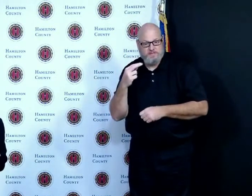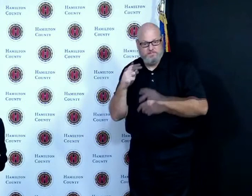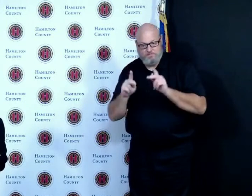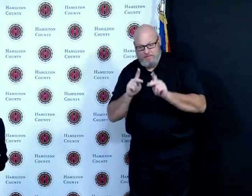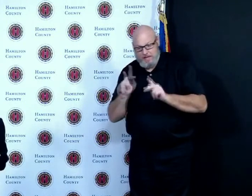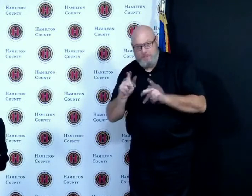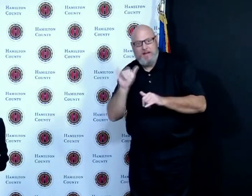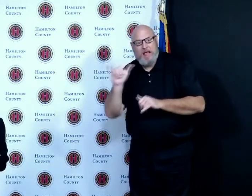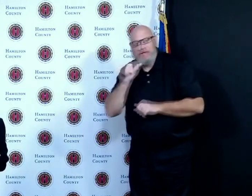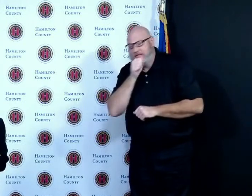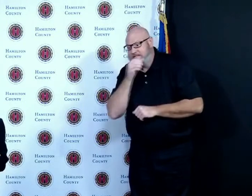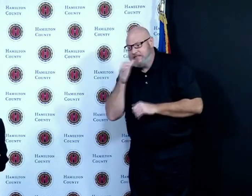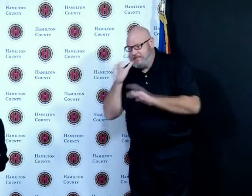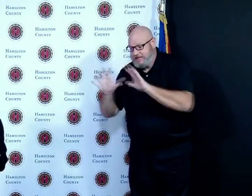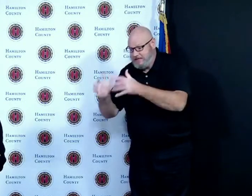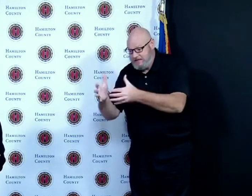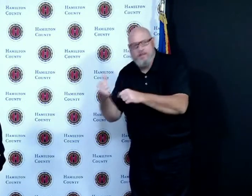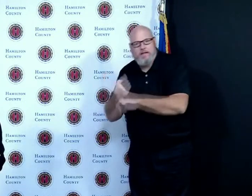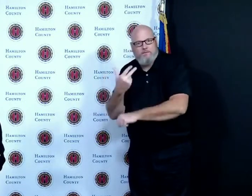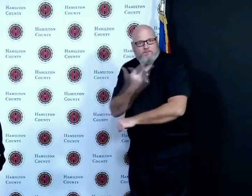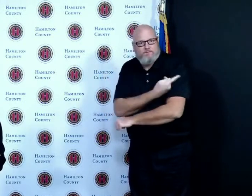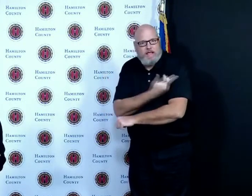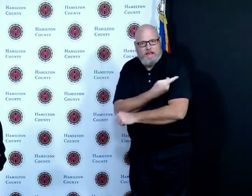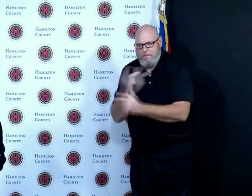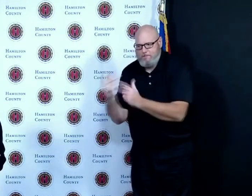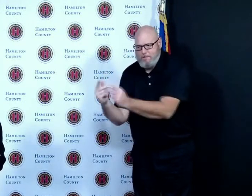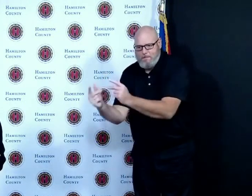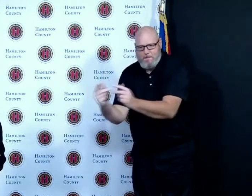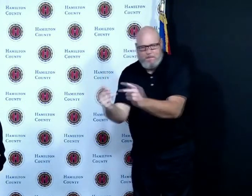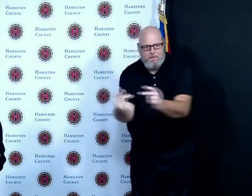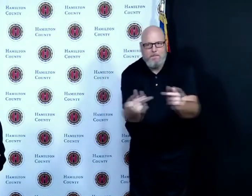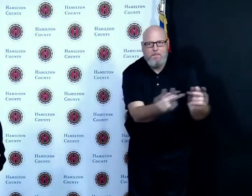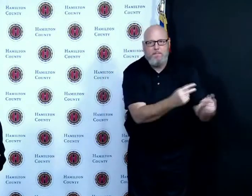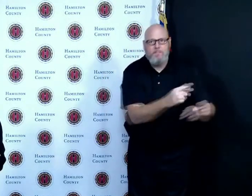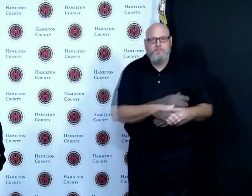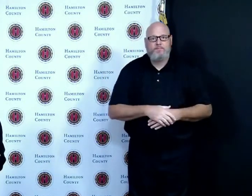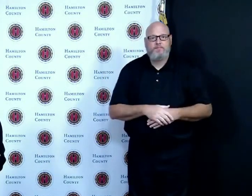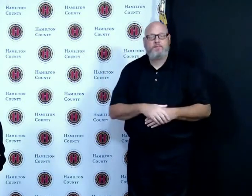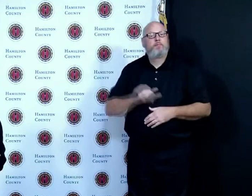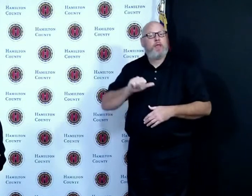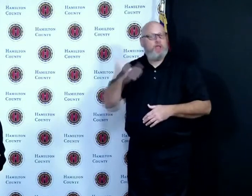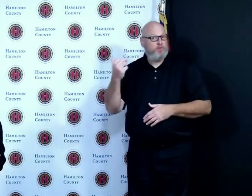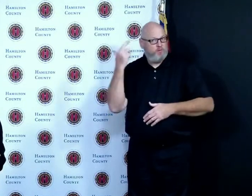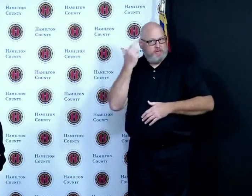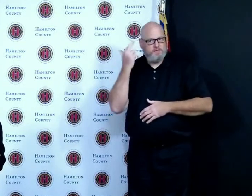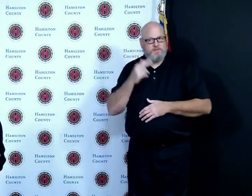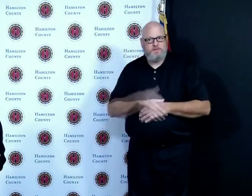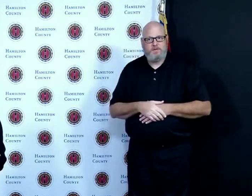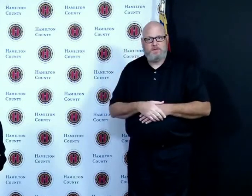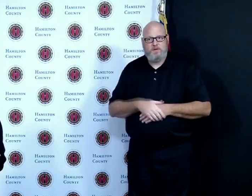need to understand more about the protection the Covid-19 vaccines provide in real world conditions